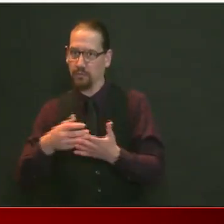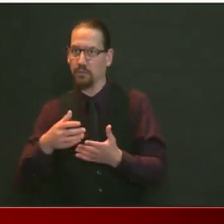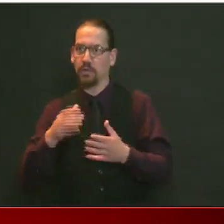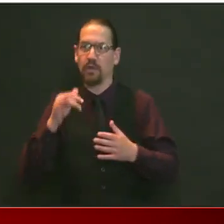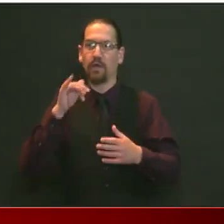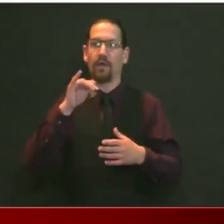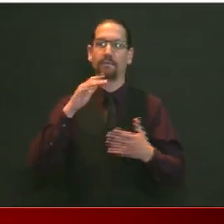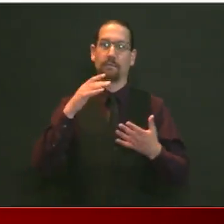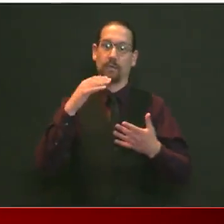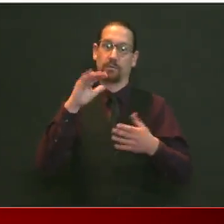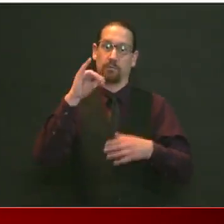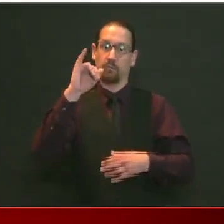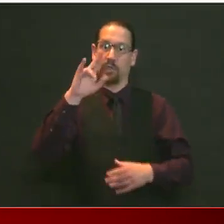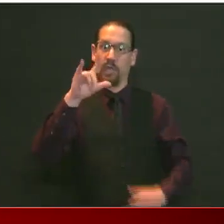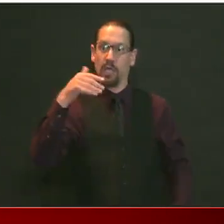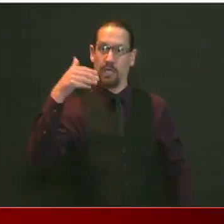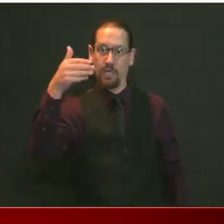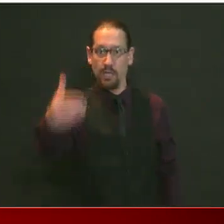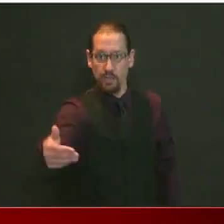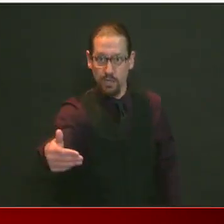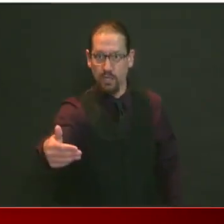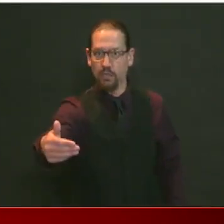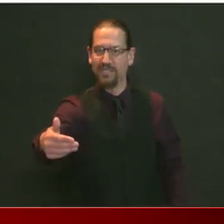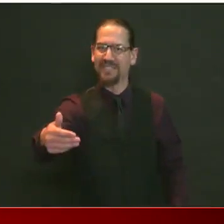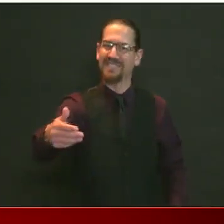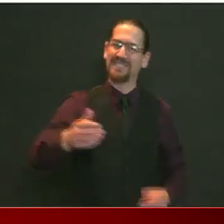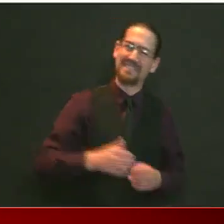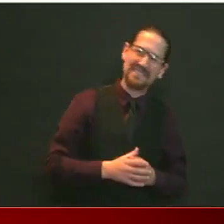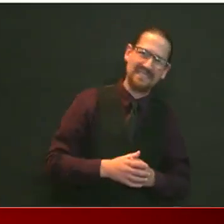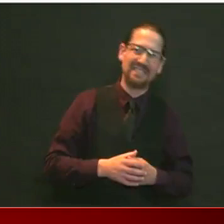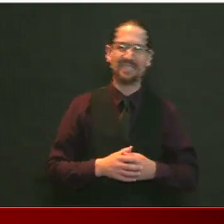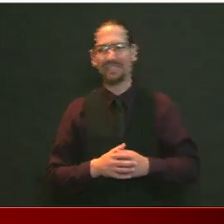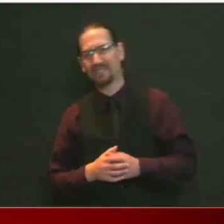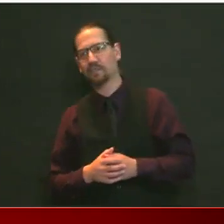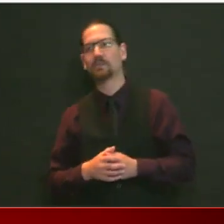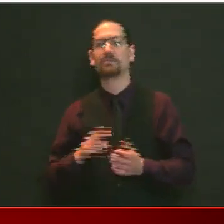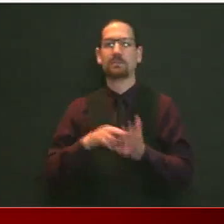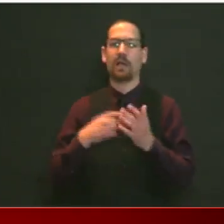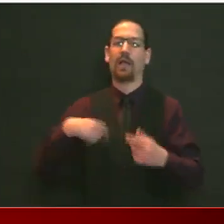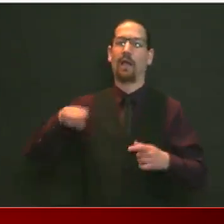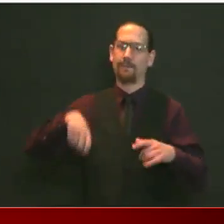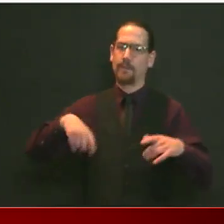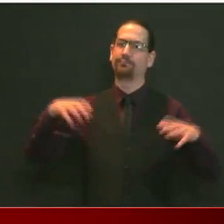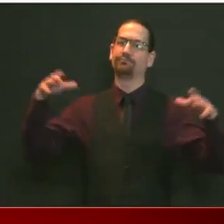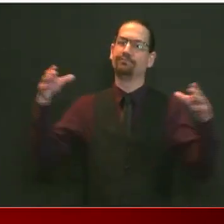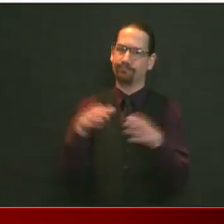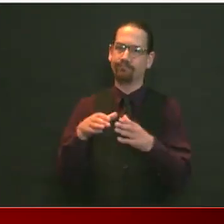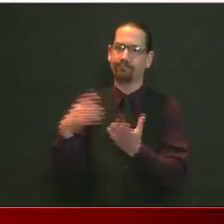SOON AS WE CAN. IF THEY CAN'T GET THAT DONE, IF IT'S GOING TO BE MID JULY BUT WE HAVE SOME CERTAINTY IT'S GOING TO HAPPEN,